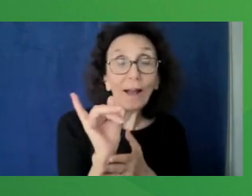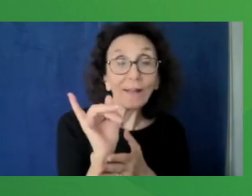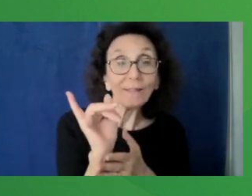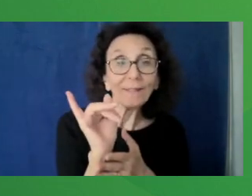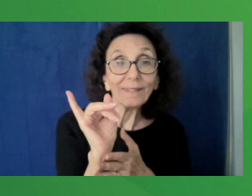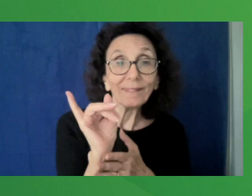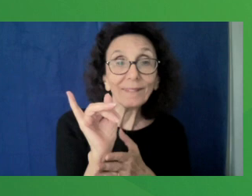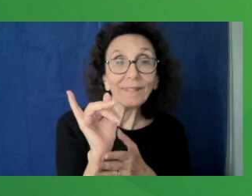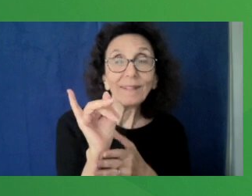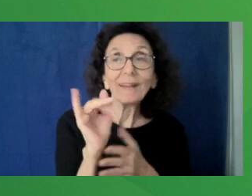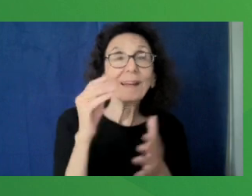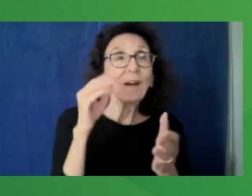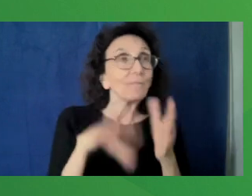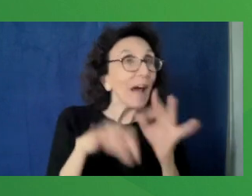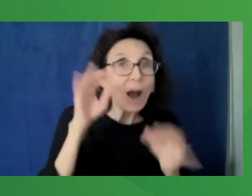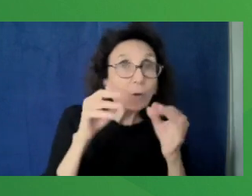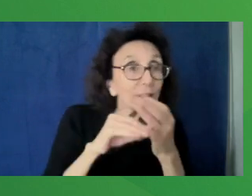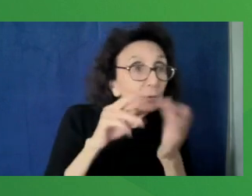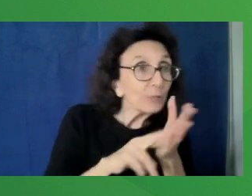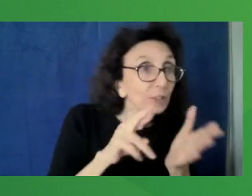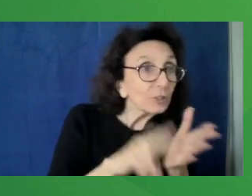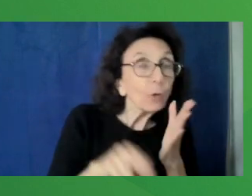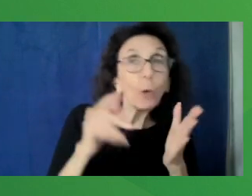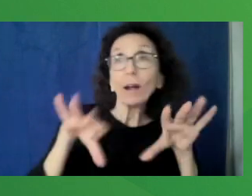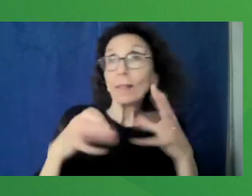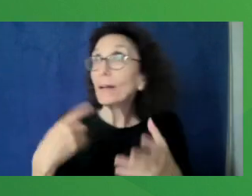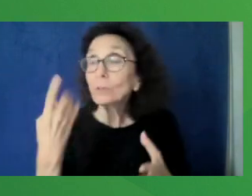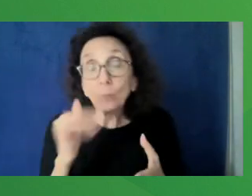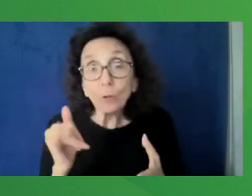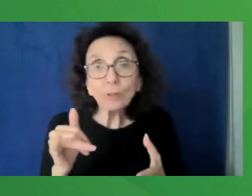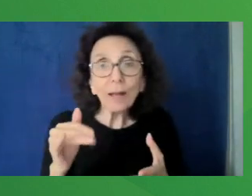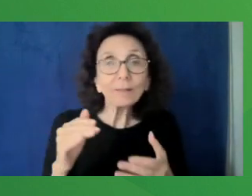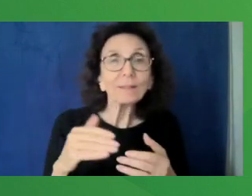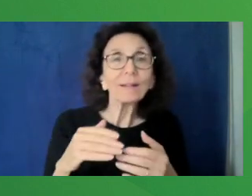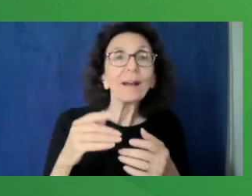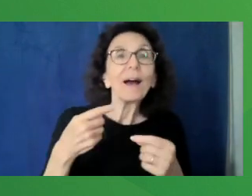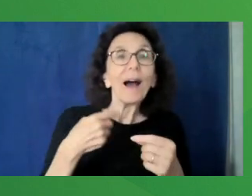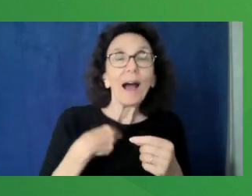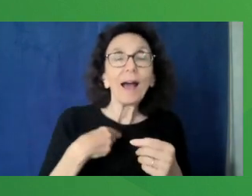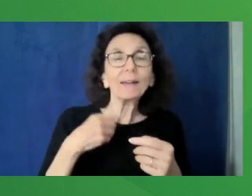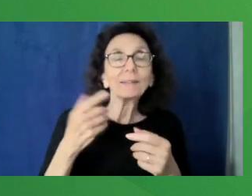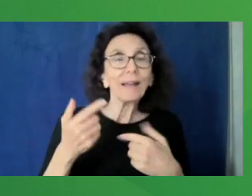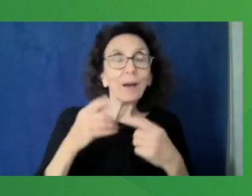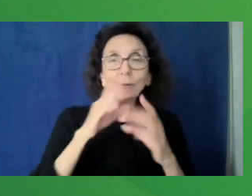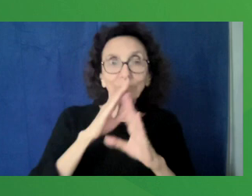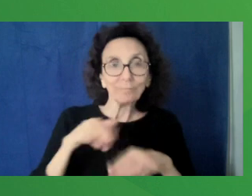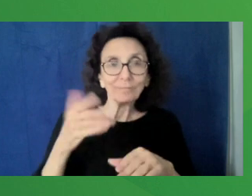through the classroom. So, next slide, and I will pass this over to Dr. Helen Bond.